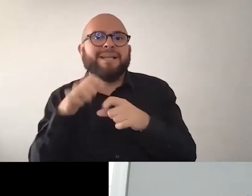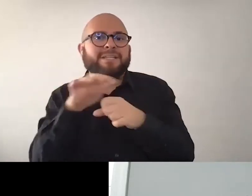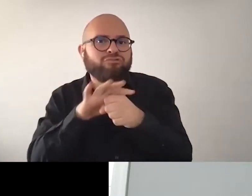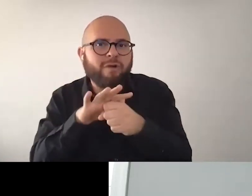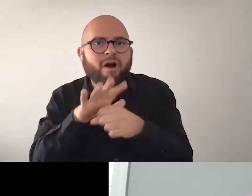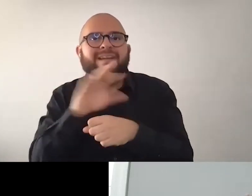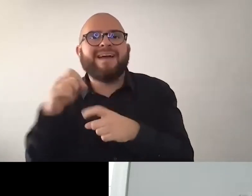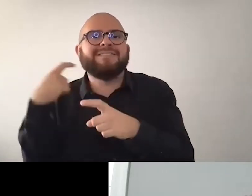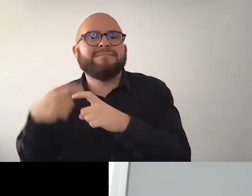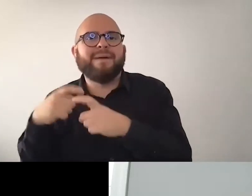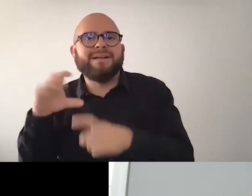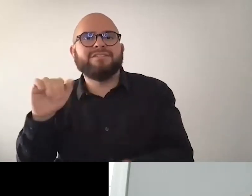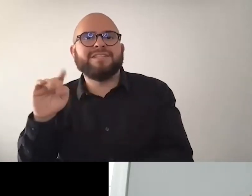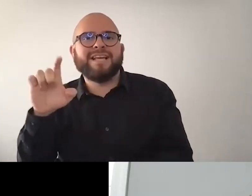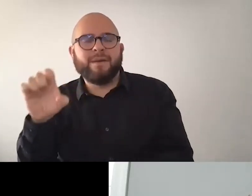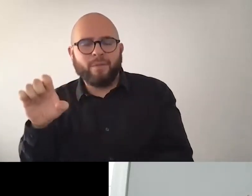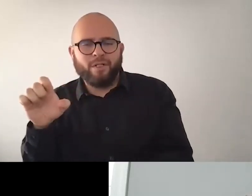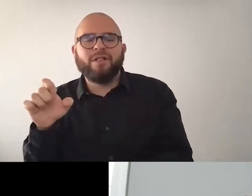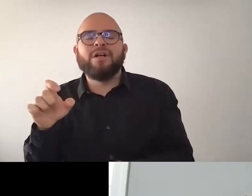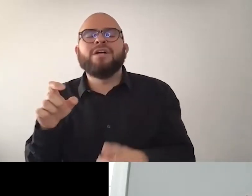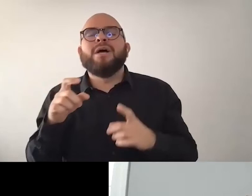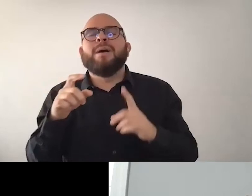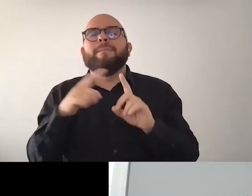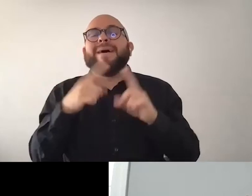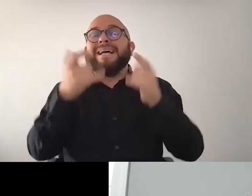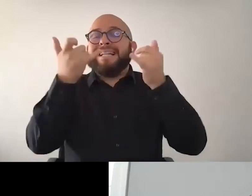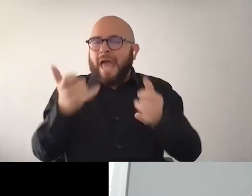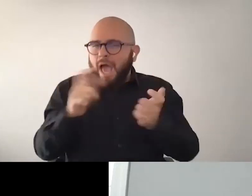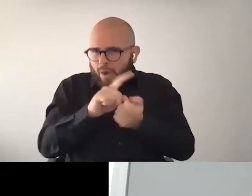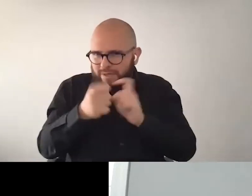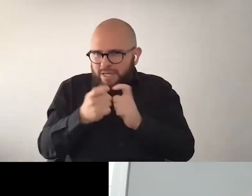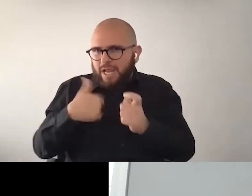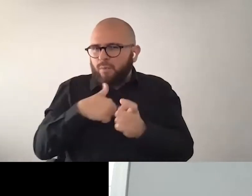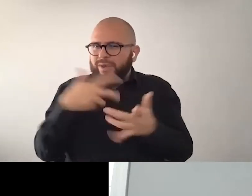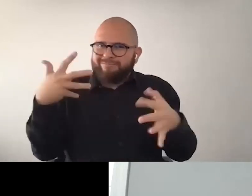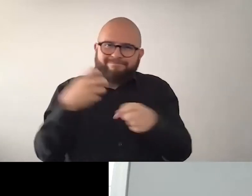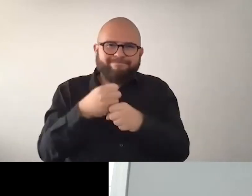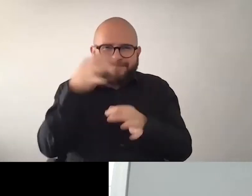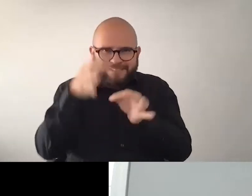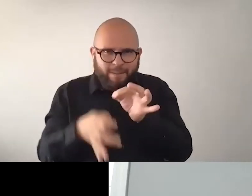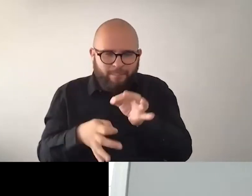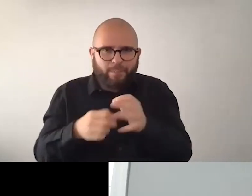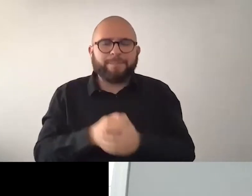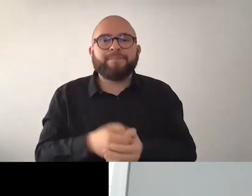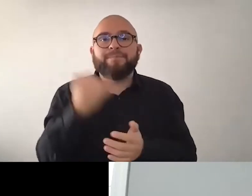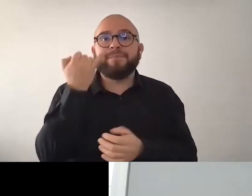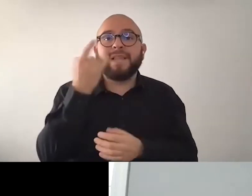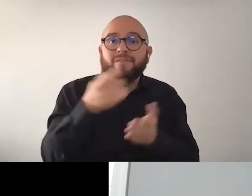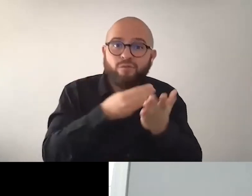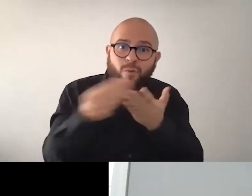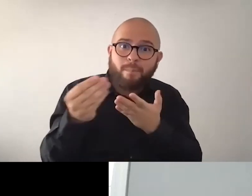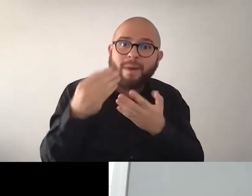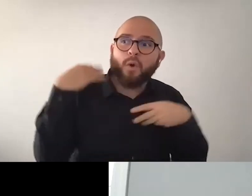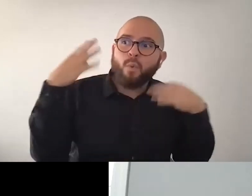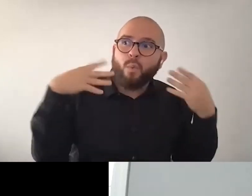Now to make it that much simpler, we have included when you buy Wild Spot under the English language market